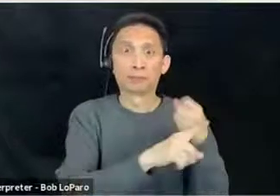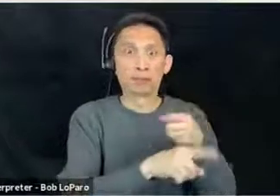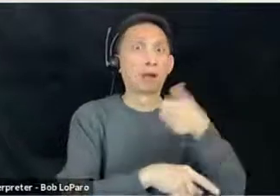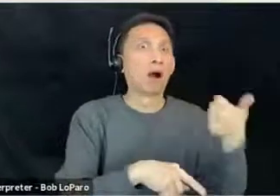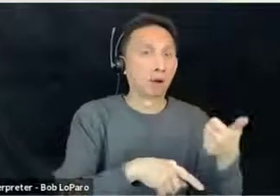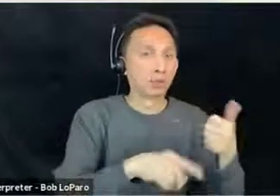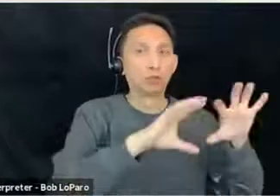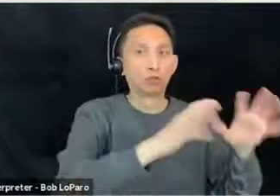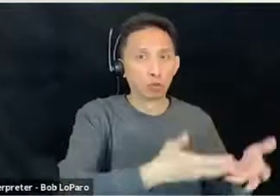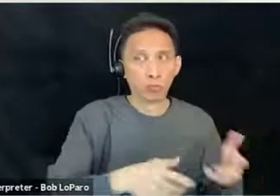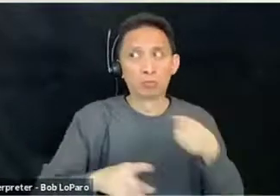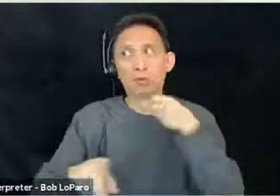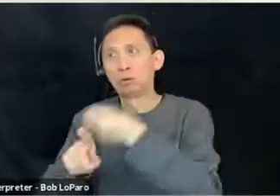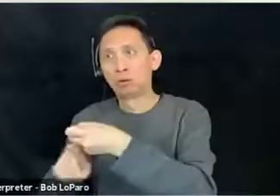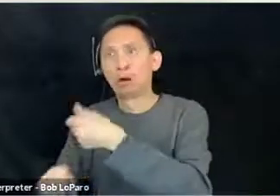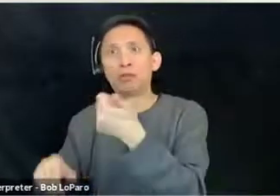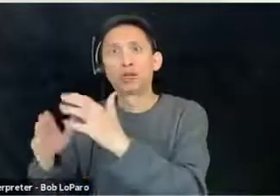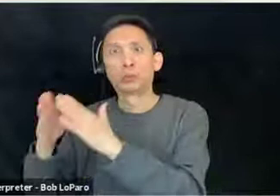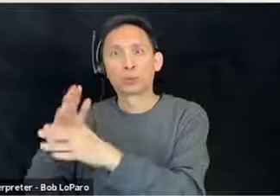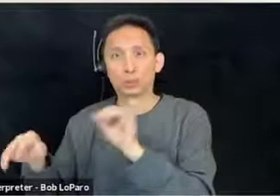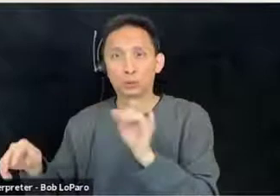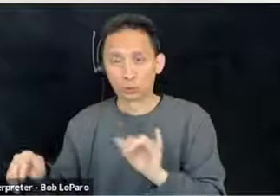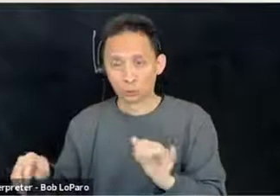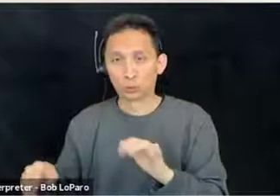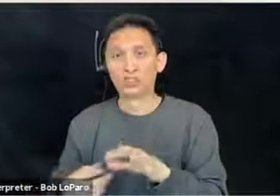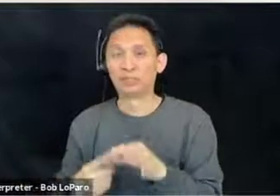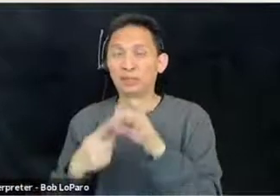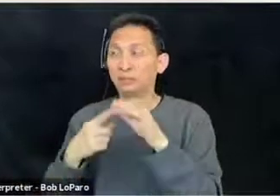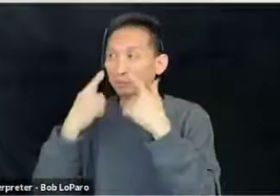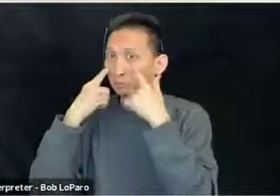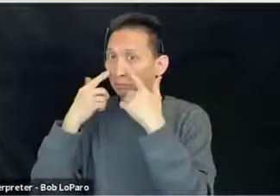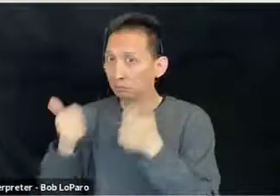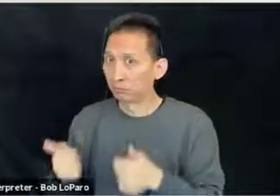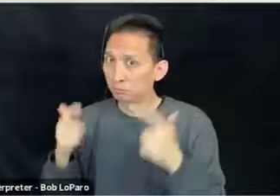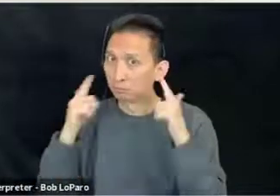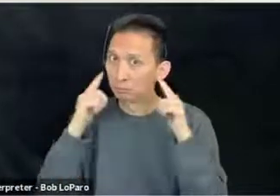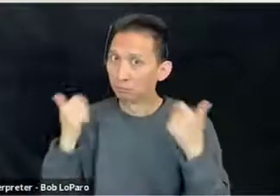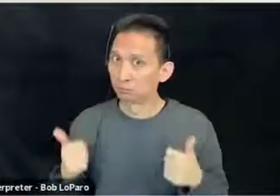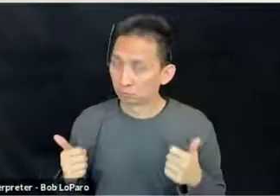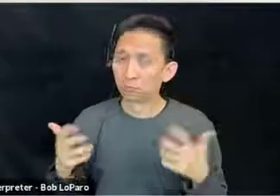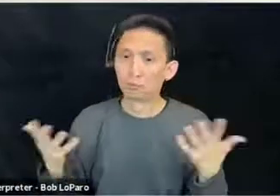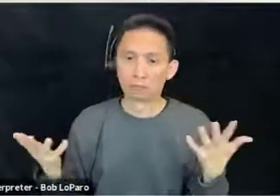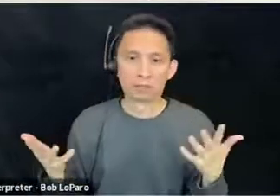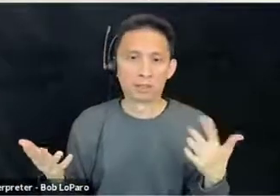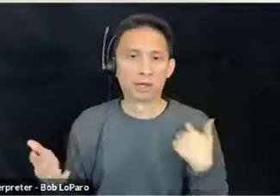that have the combined hearing and vision loss. If you look at, we bolded a few.